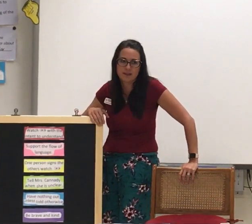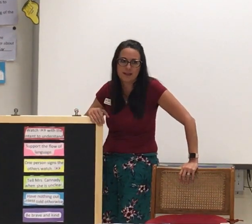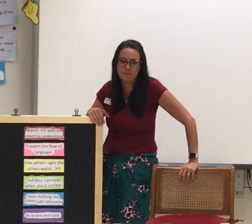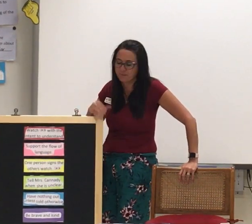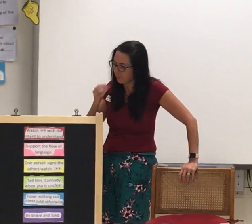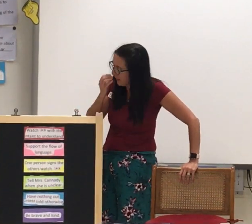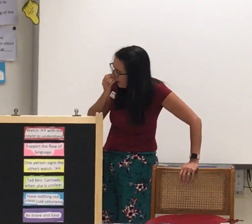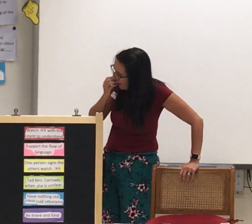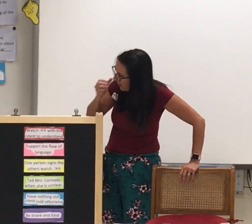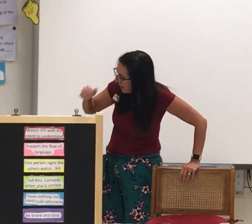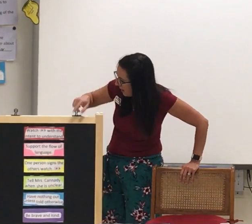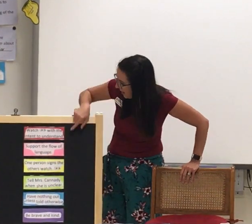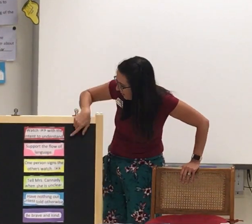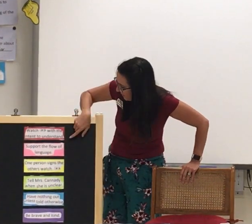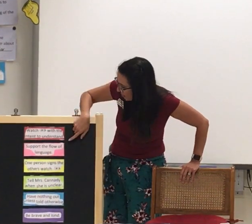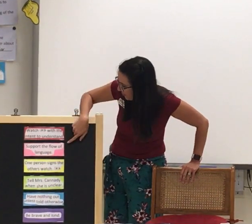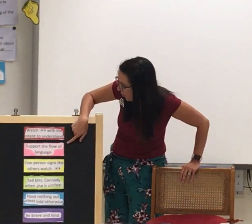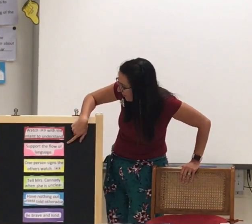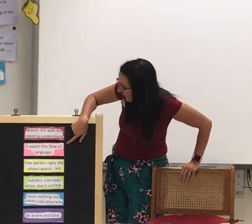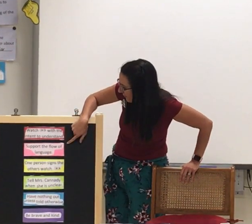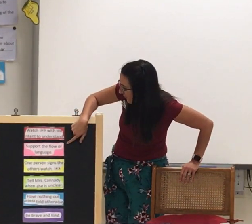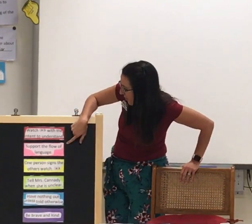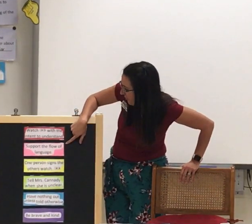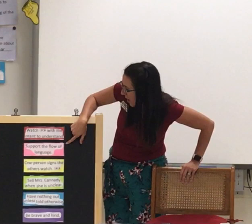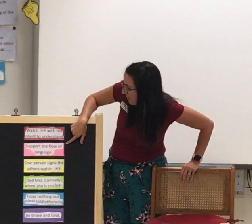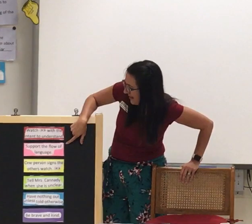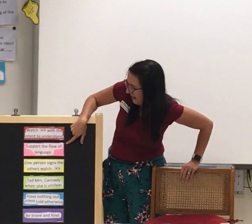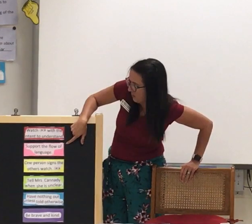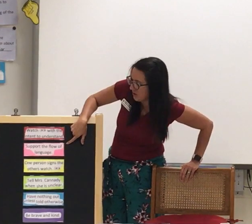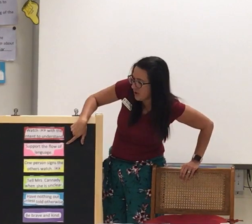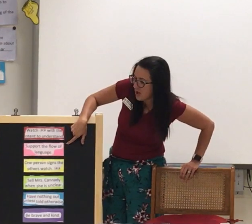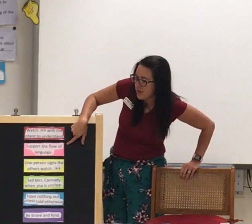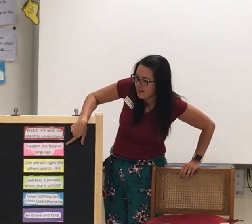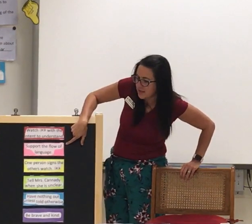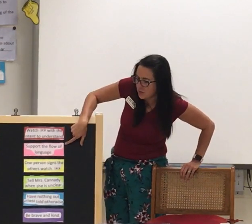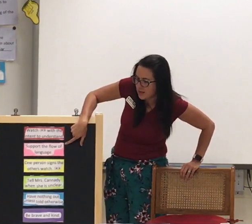saying support the floated language this one